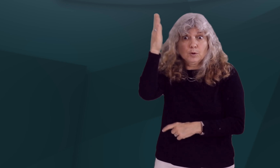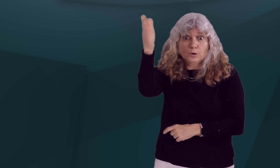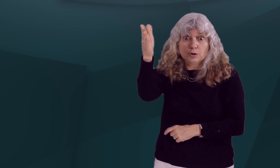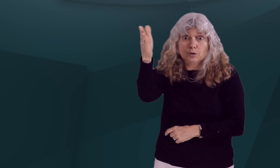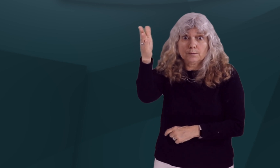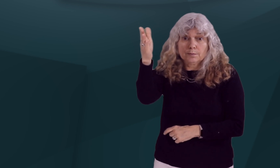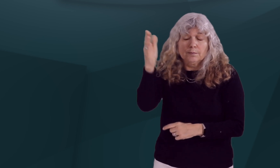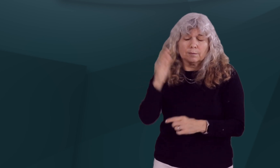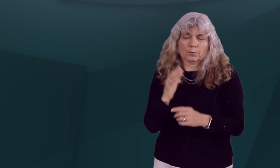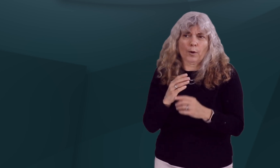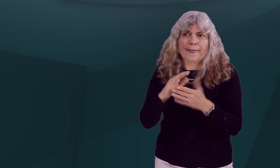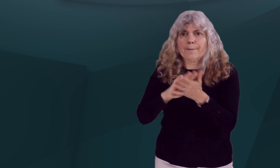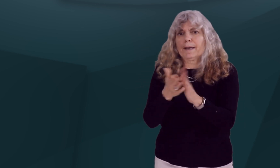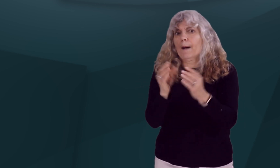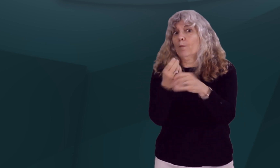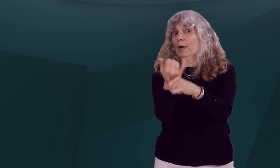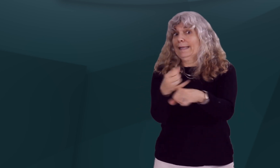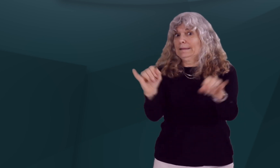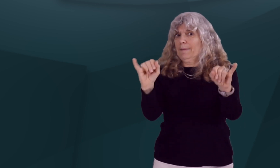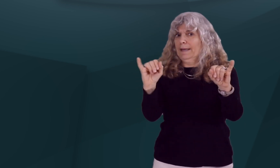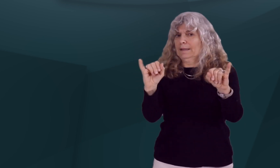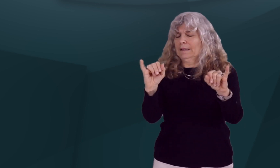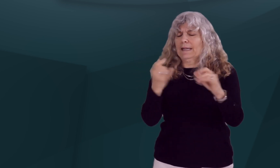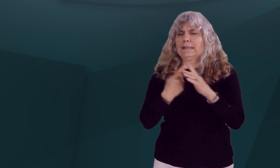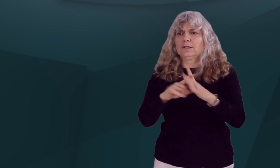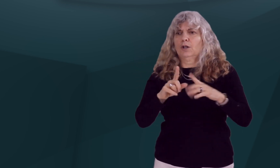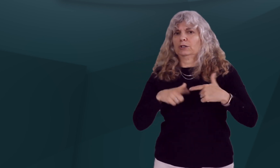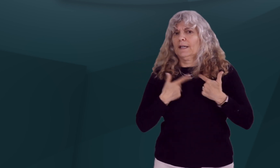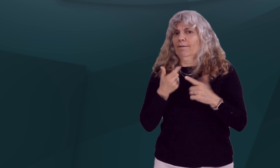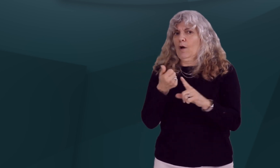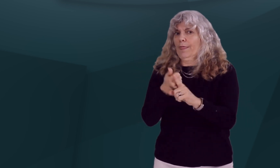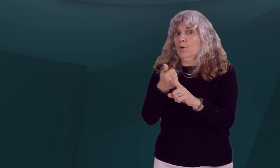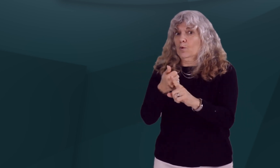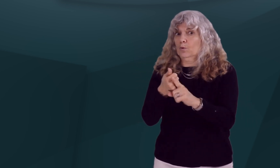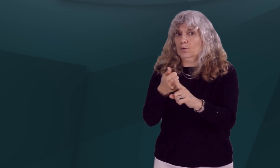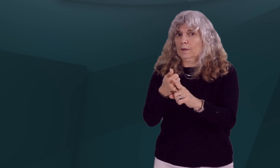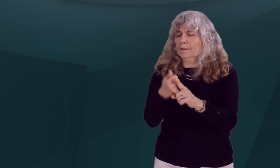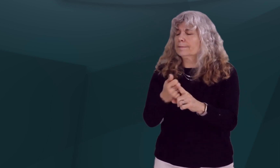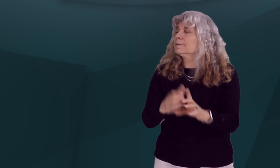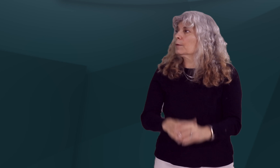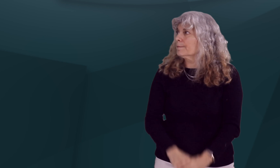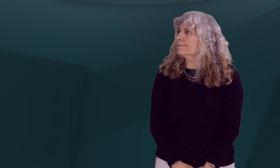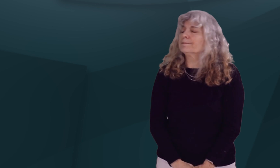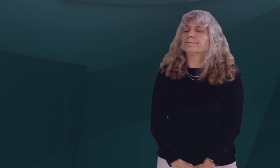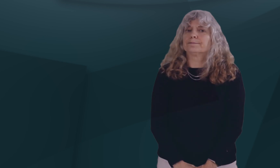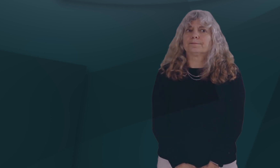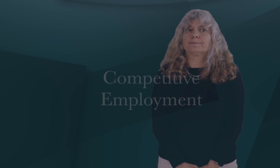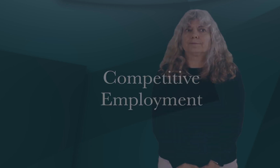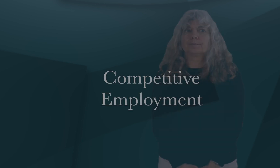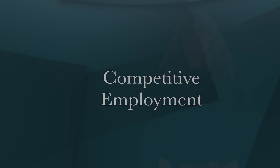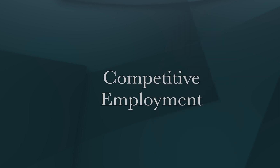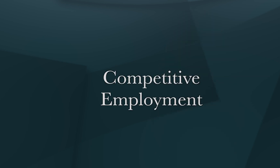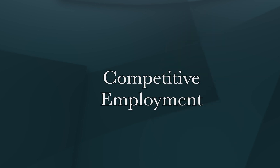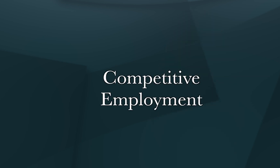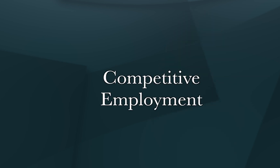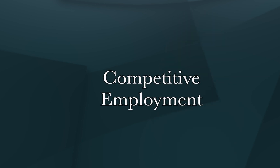up to the more complicated calls in the future that they will be making when they become more independent and living on their own.